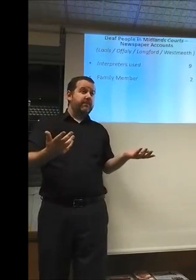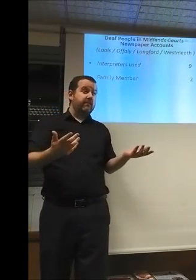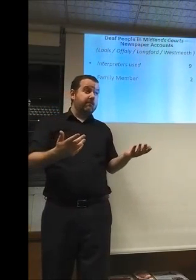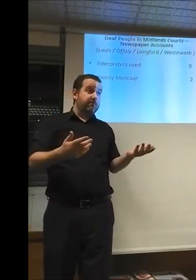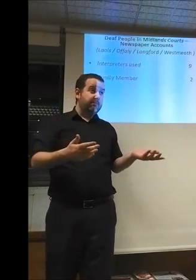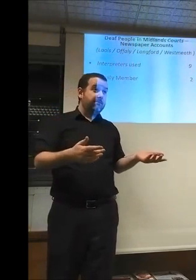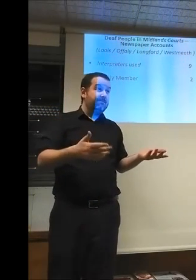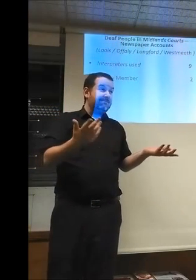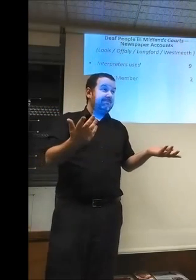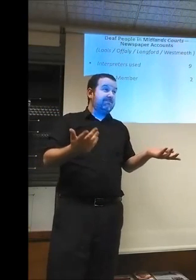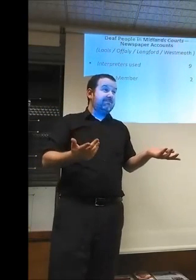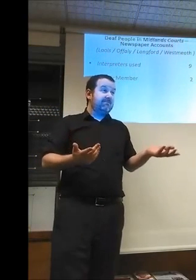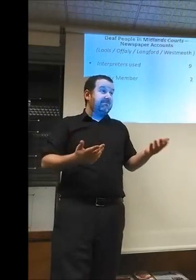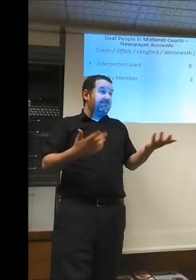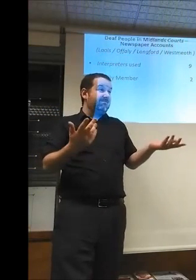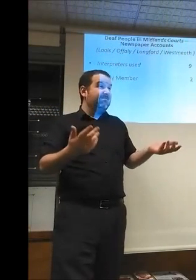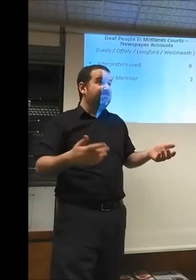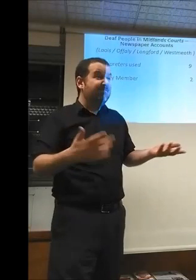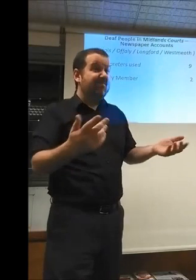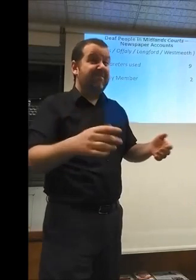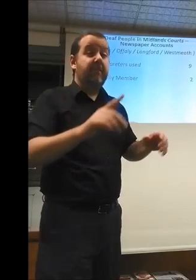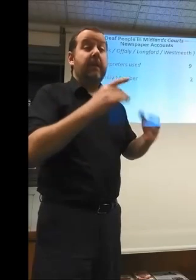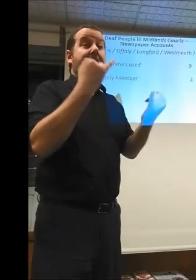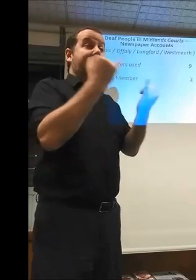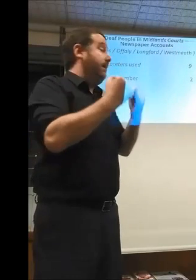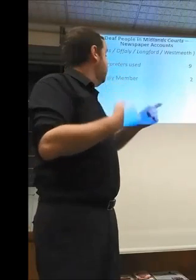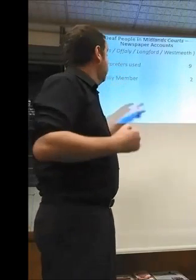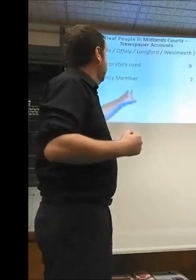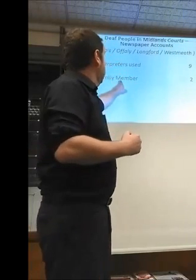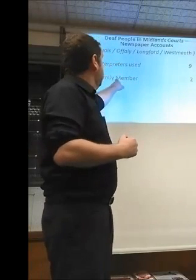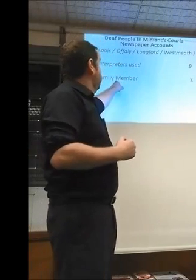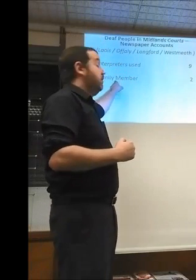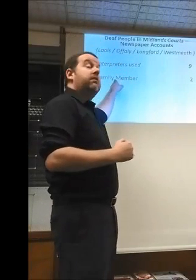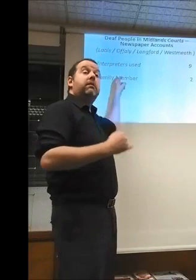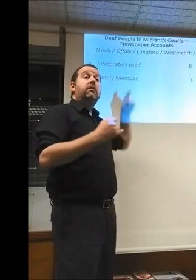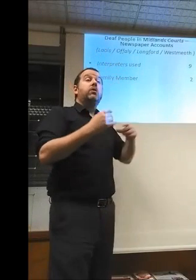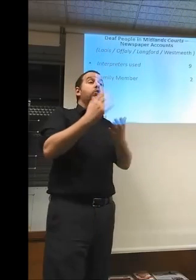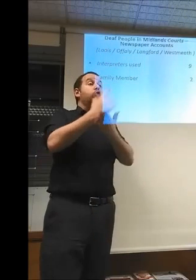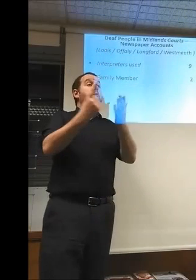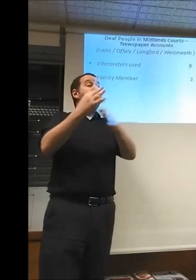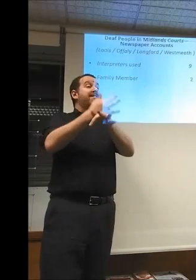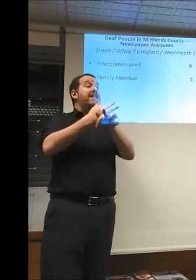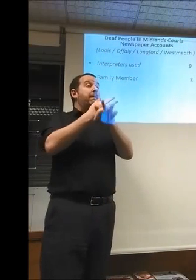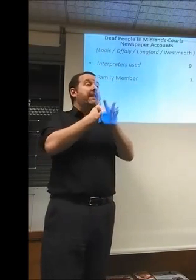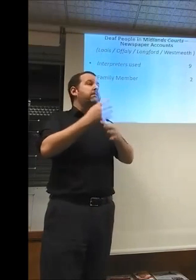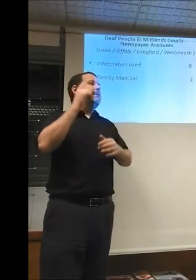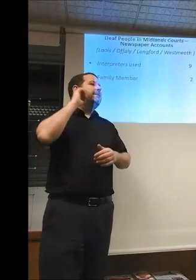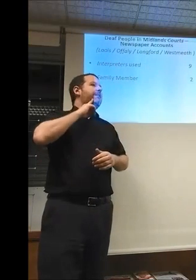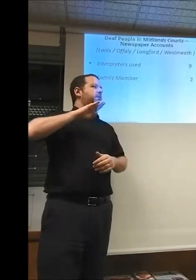Offaly, Longford and Westmeath.